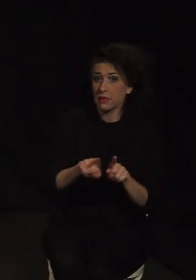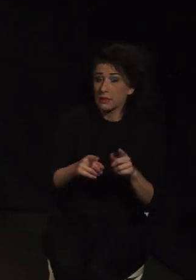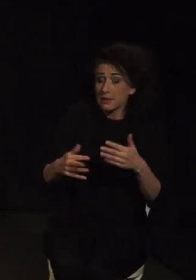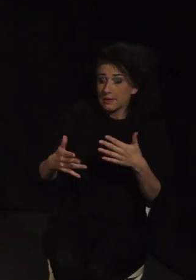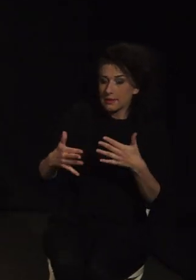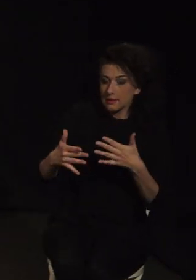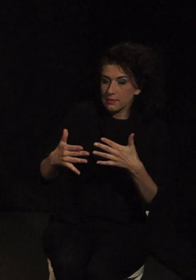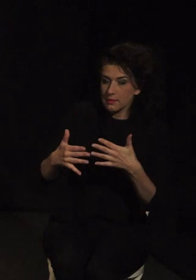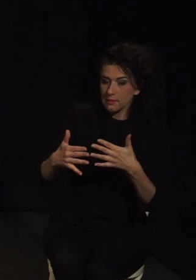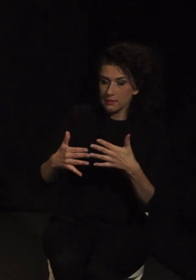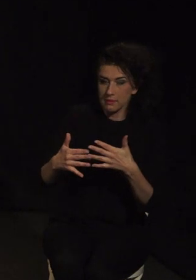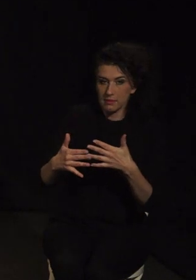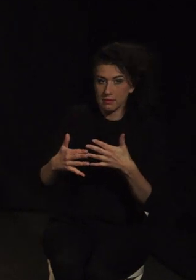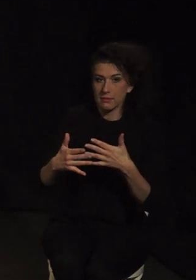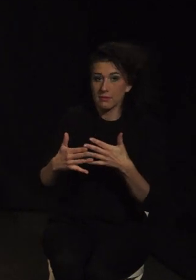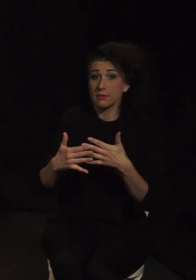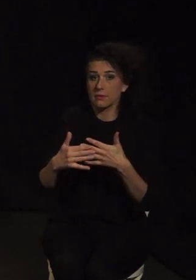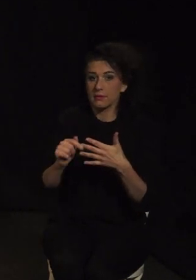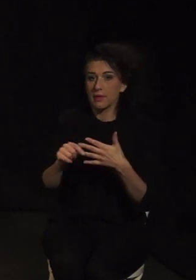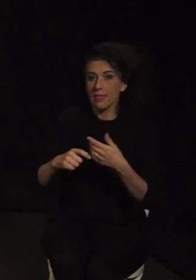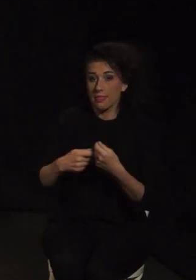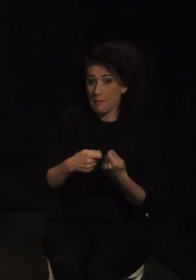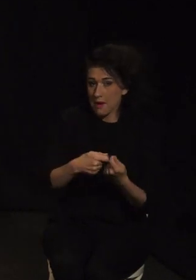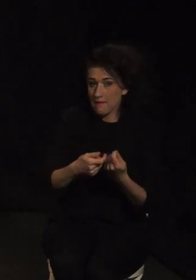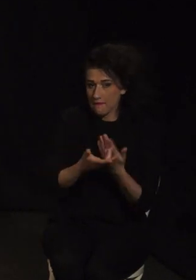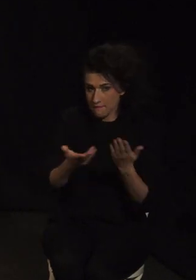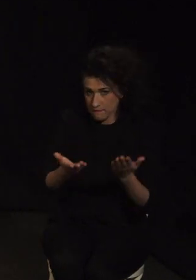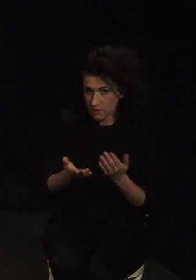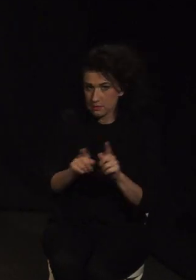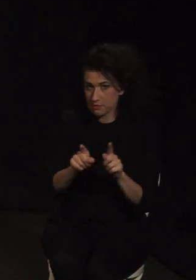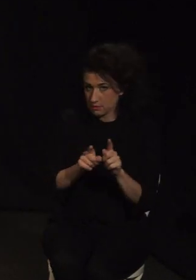really close and I encourage you to do that.